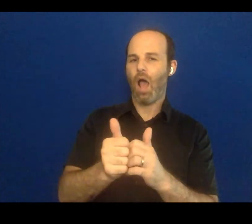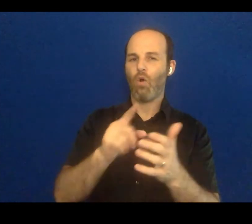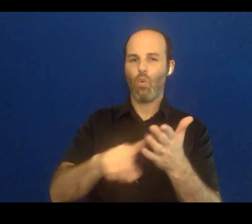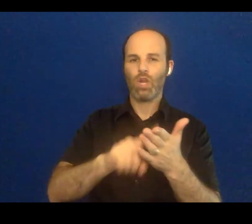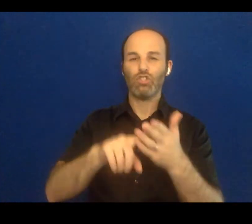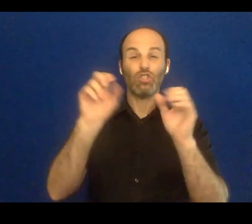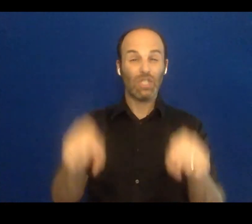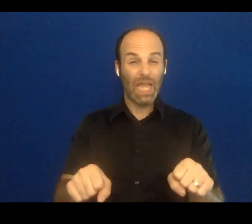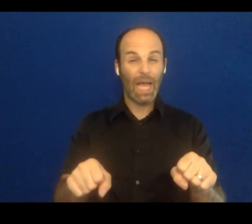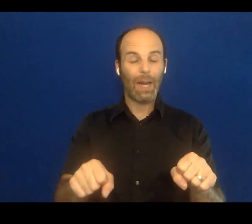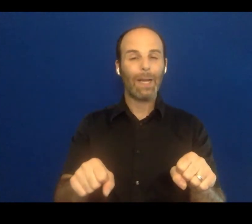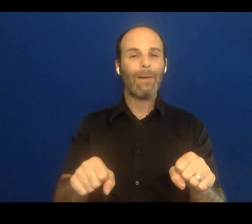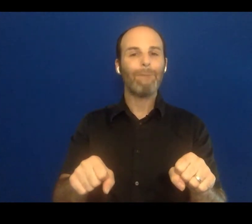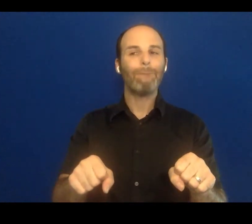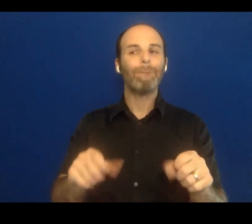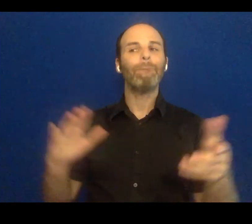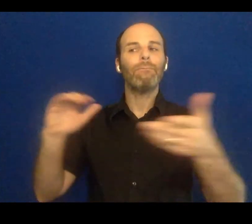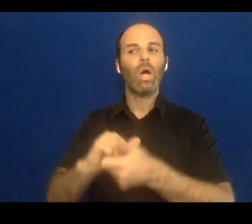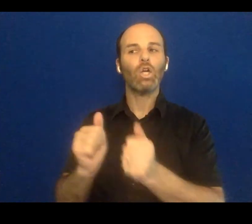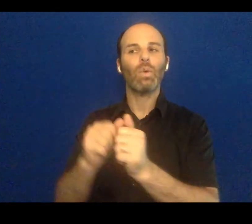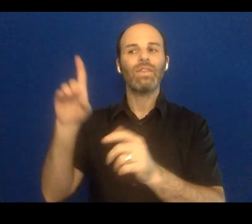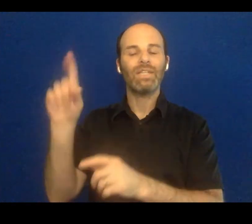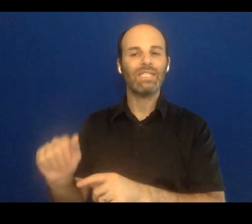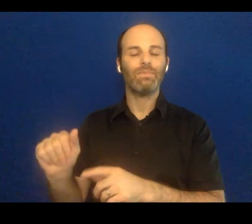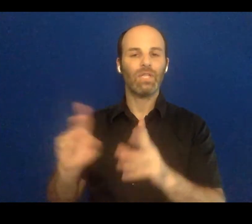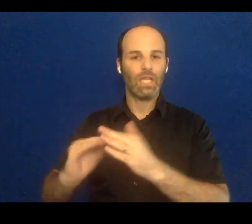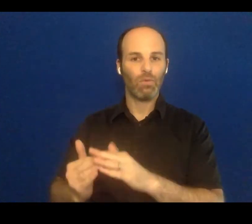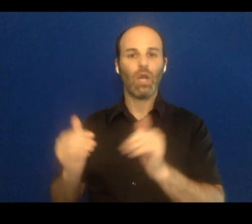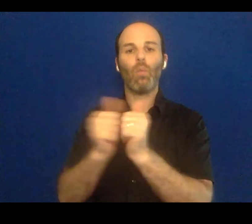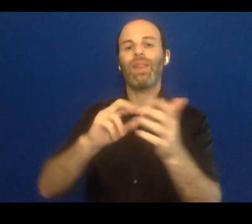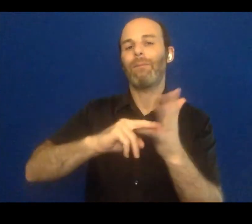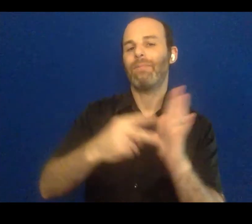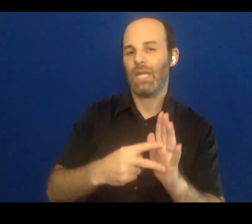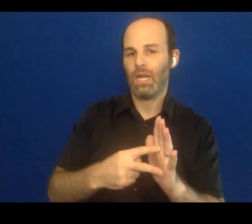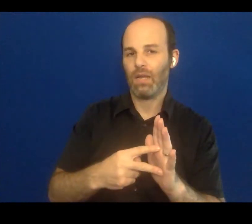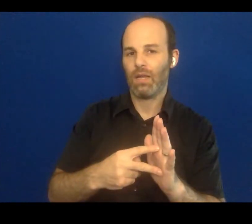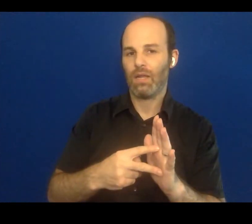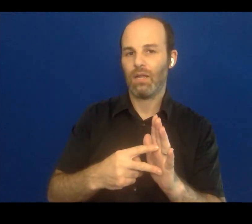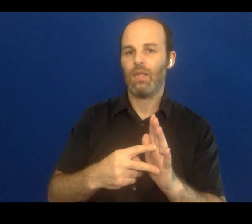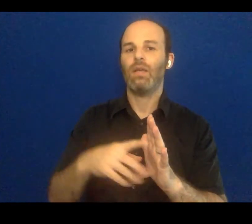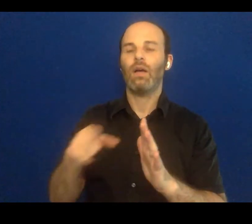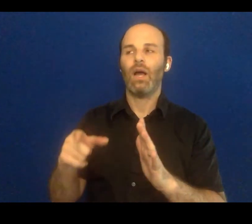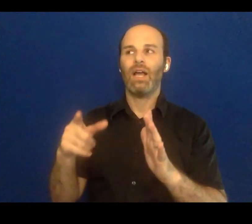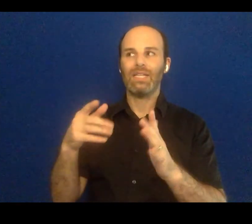MEANINGFUL PARTNER WITH THE DISABLED COMMUNITY AND ESPECIALLY KNOWING THERE IS A HISTORY BETWEEN LIKE THE